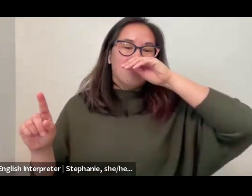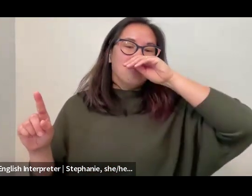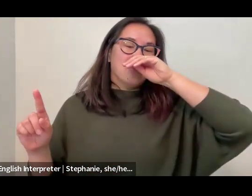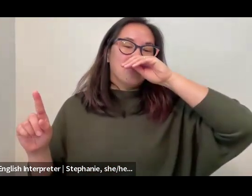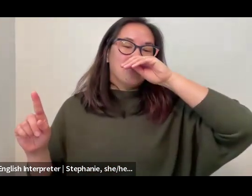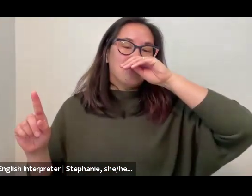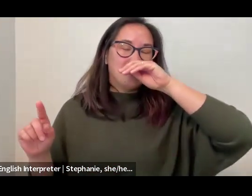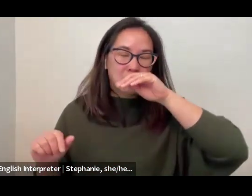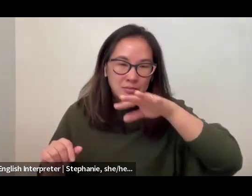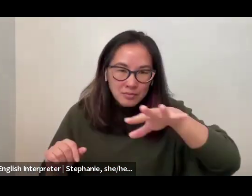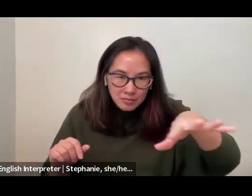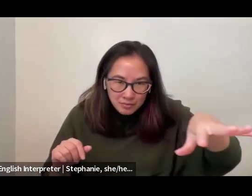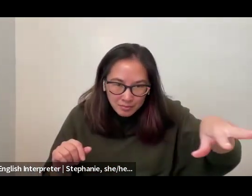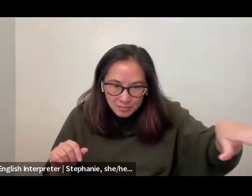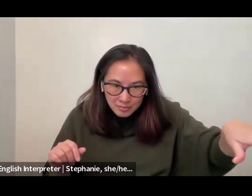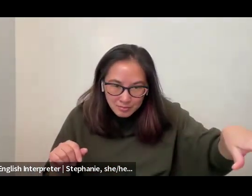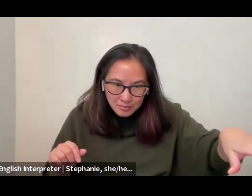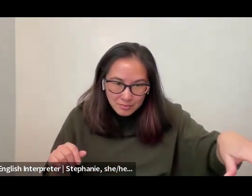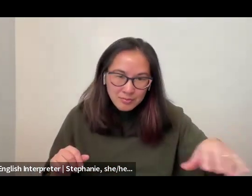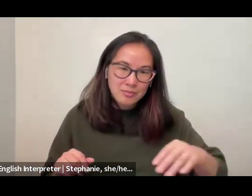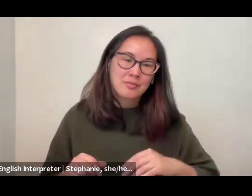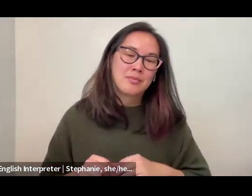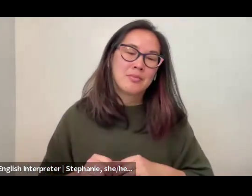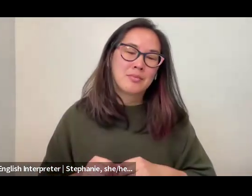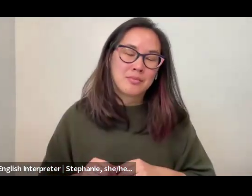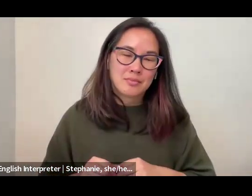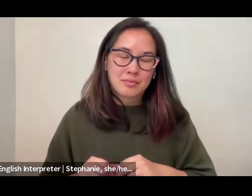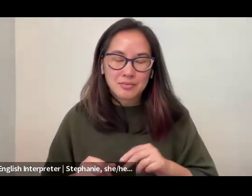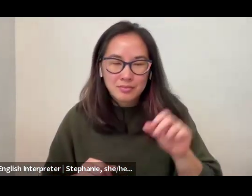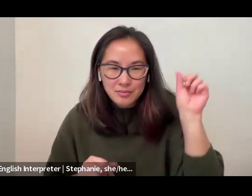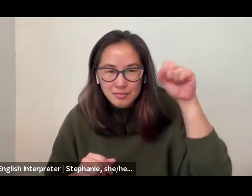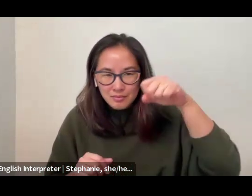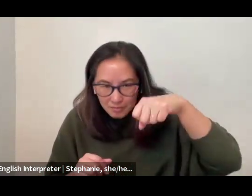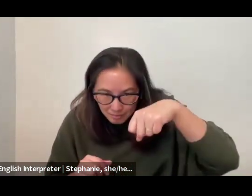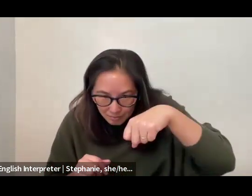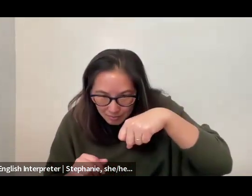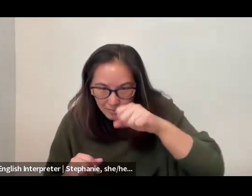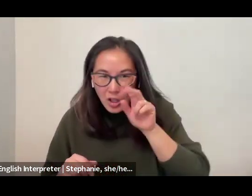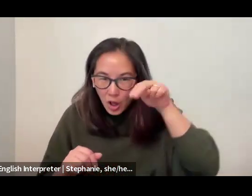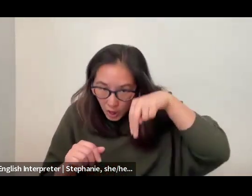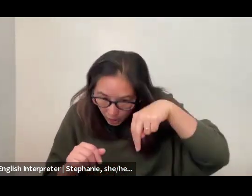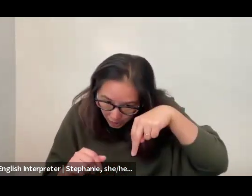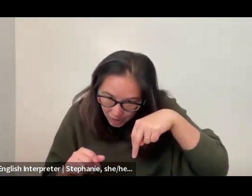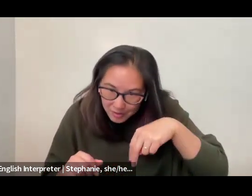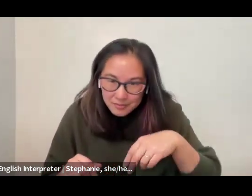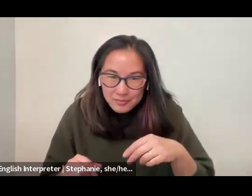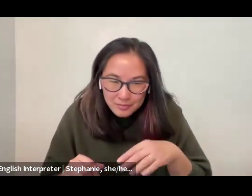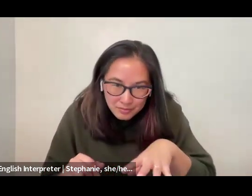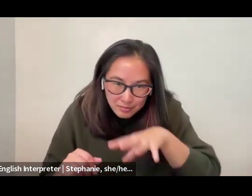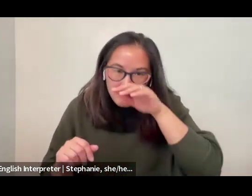Exhale, curl your spine, looking downwards towards your belly button. Inhale, arch your back.